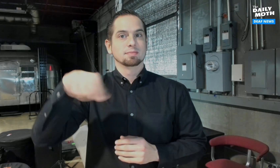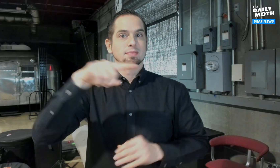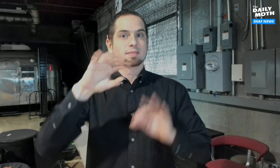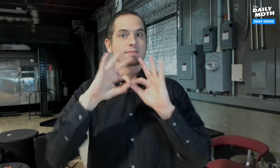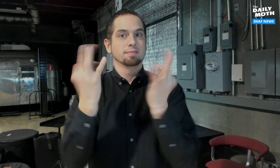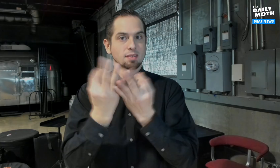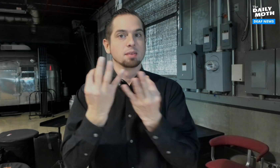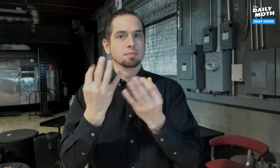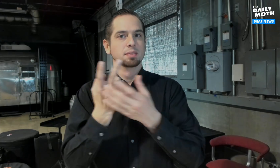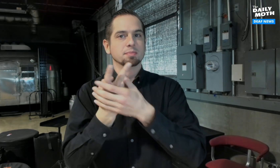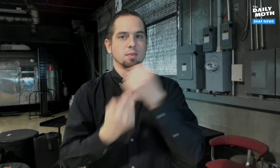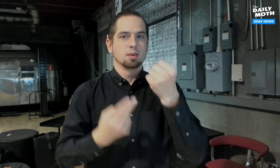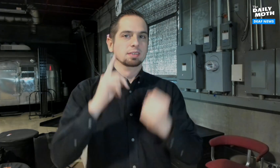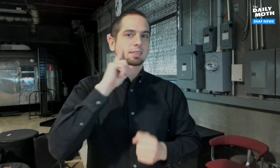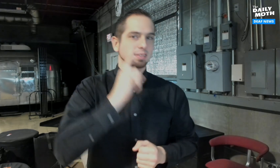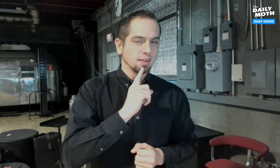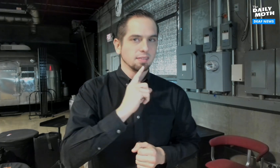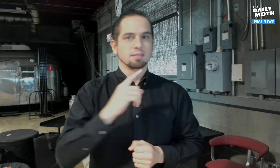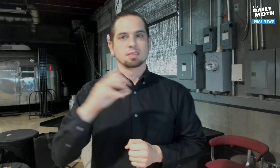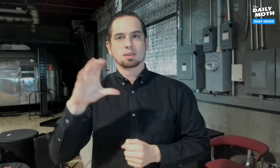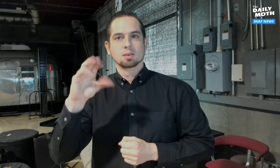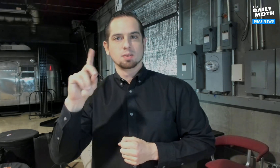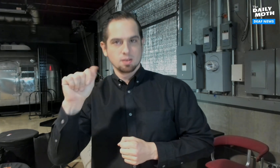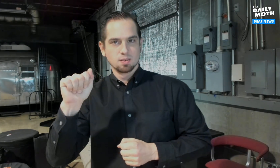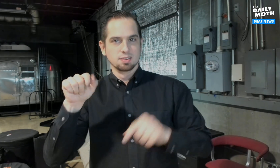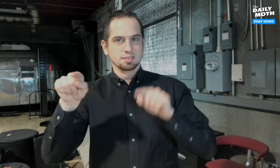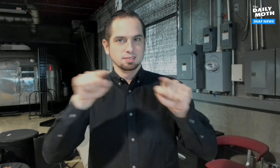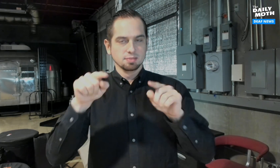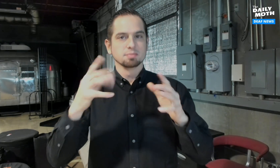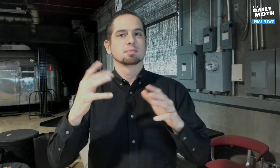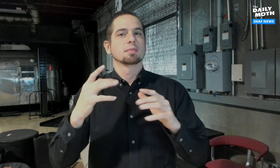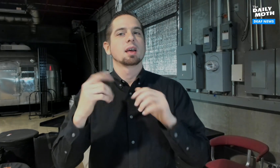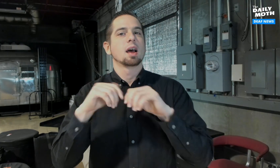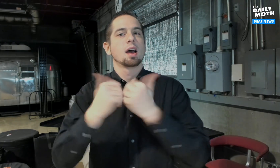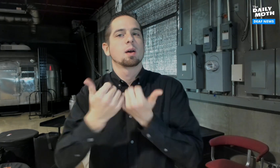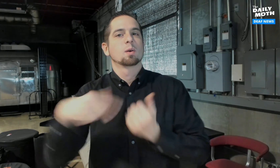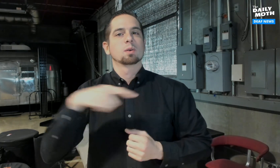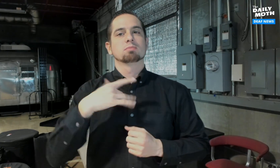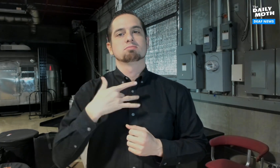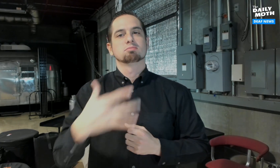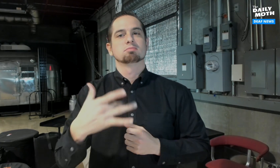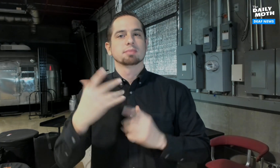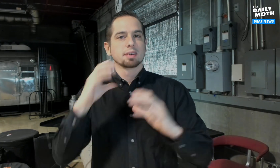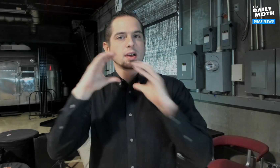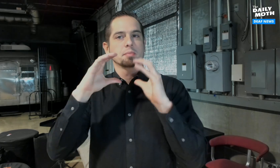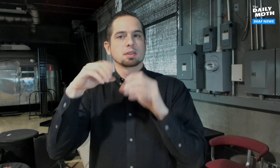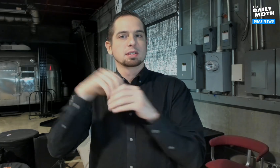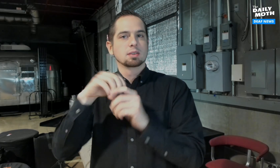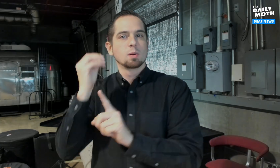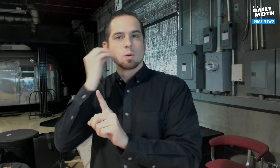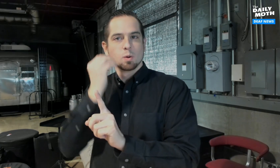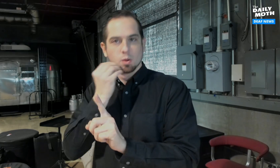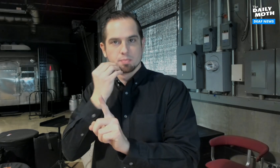Las Vegas which had an average of 20 million live TV viewers.